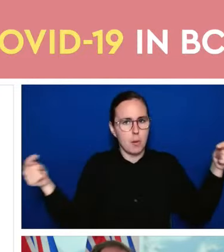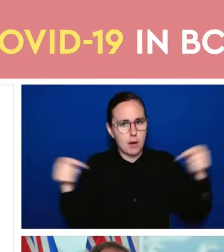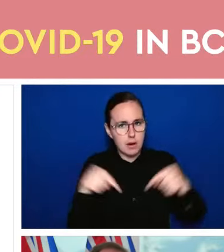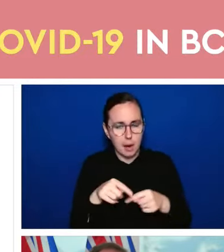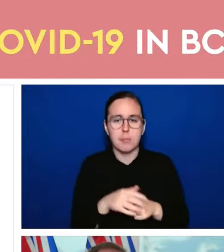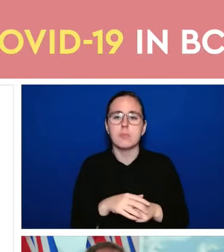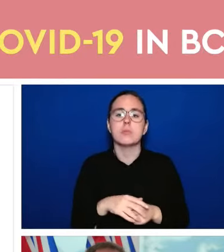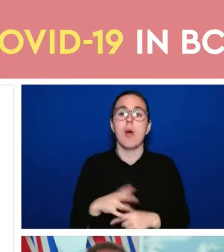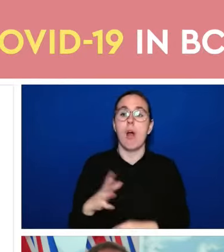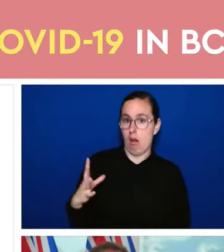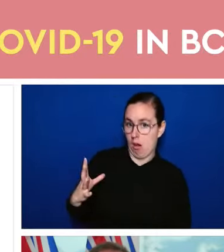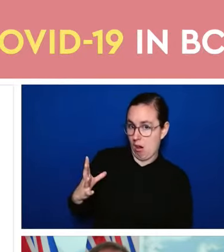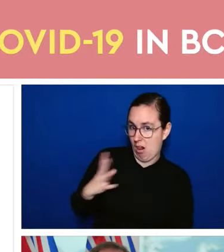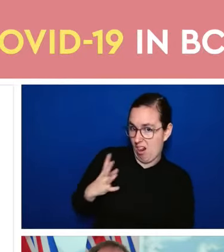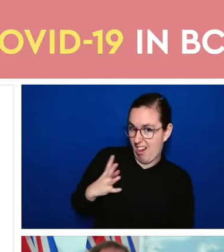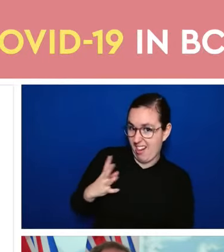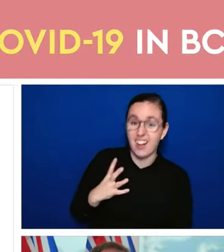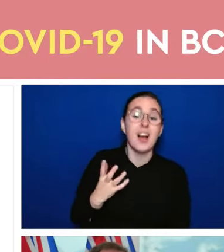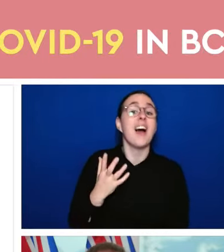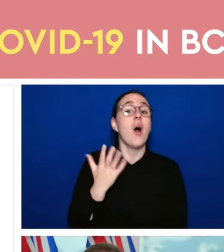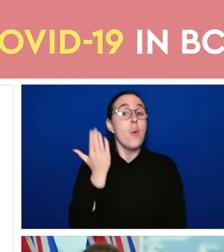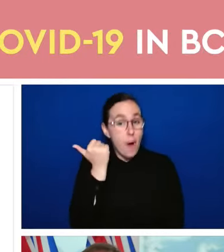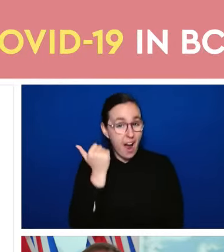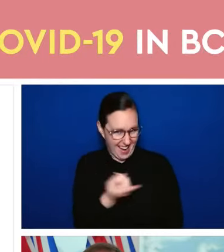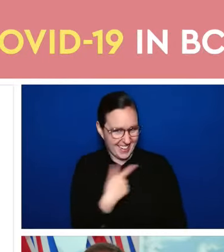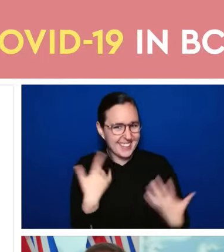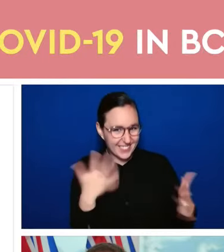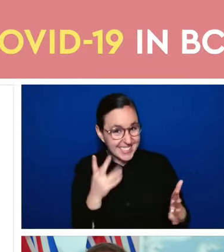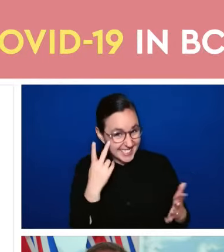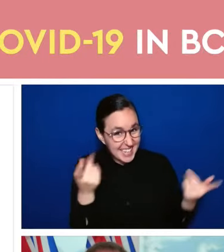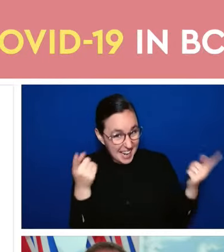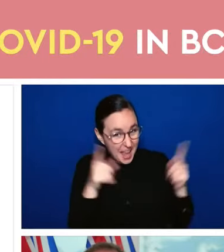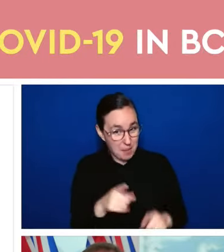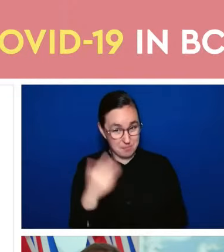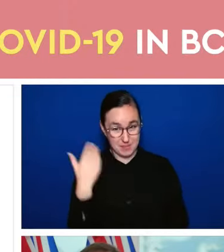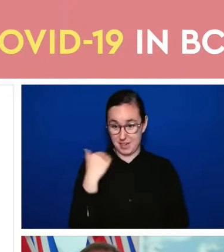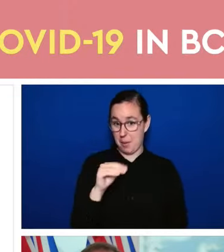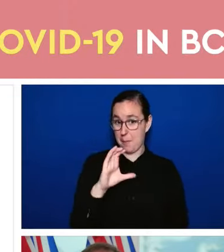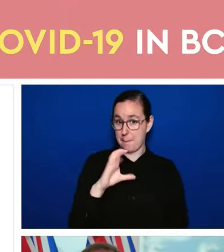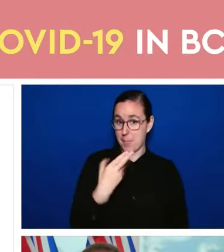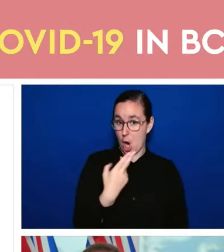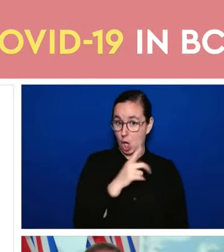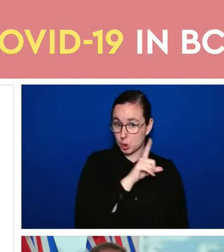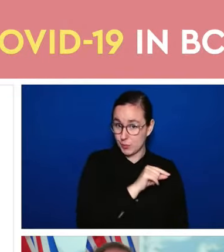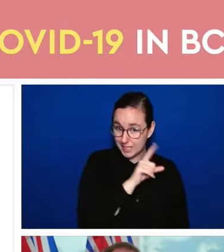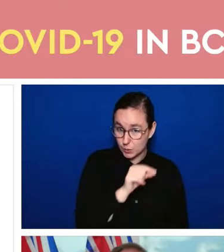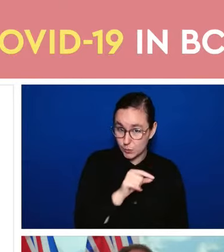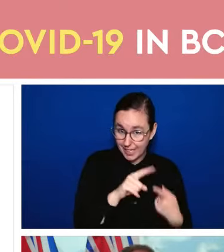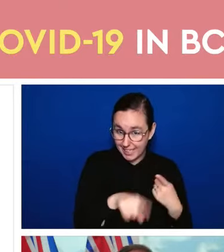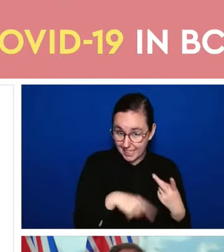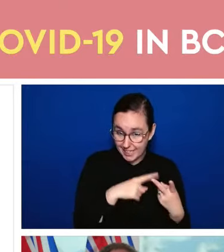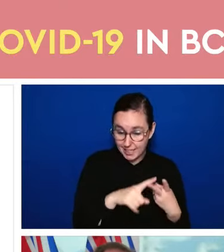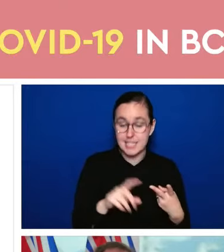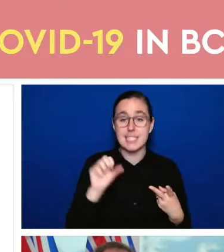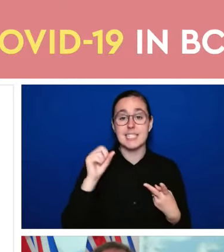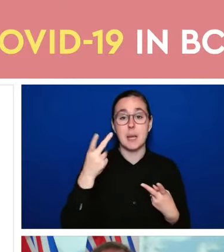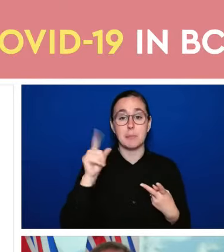this in the past you saw this. In March of twenty twenty so this in September of twenty